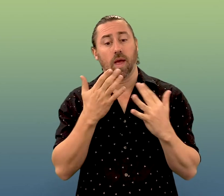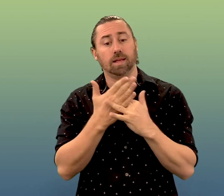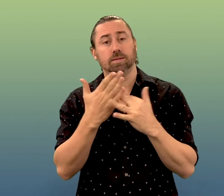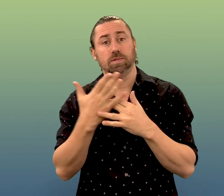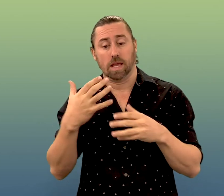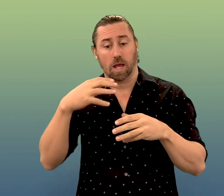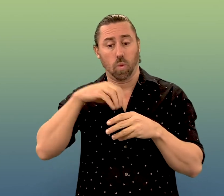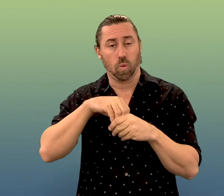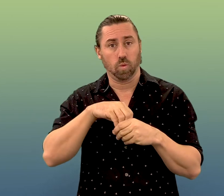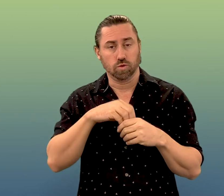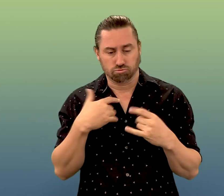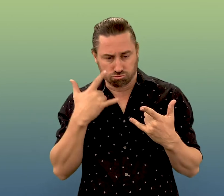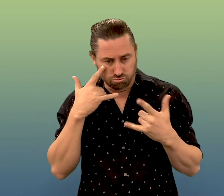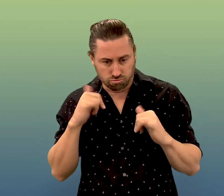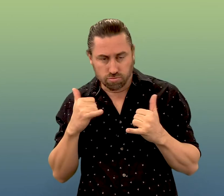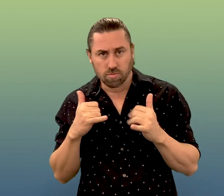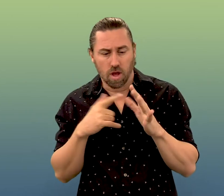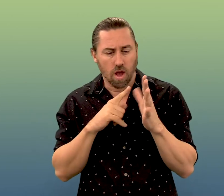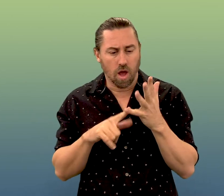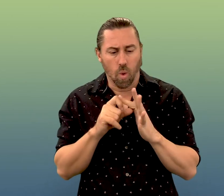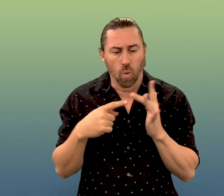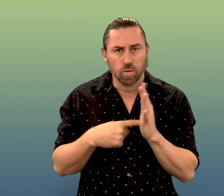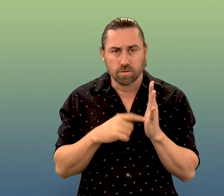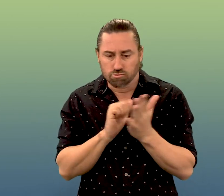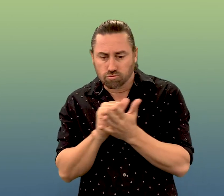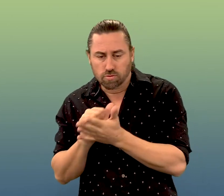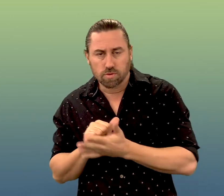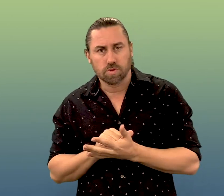Accessibility and inclusion measures, reporting and auditing.